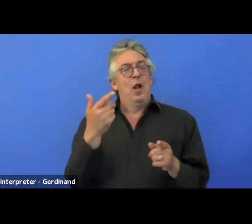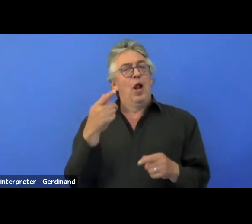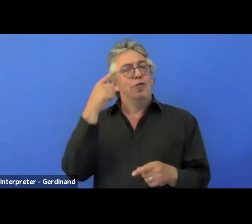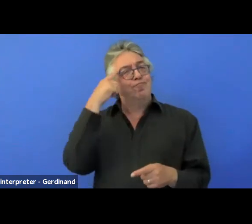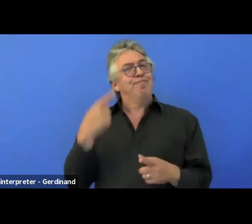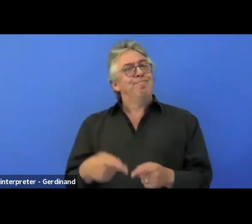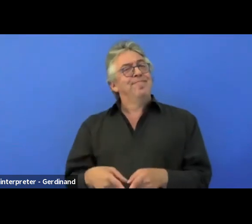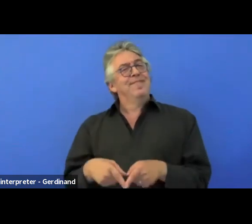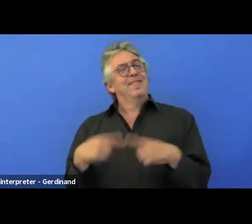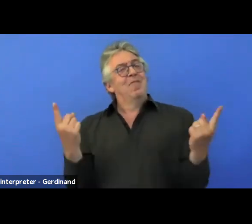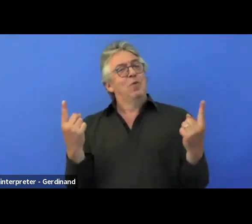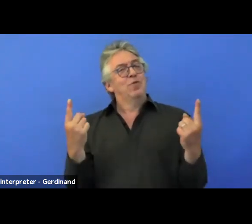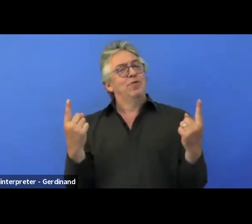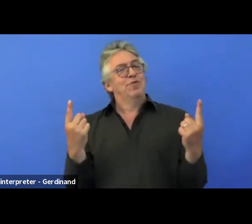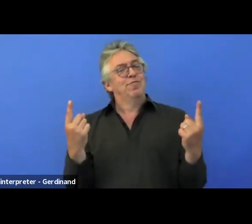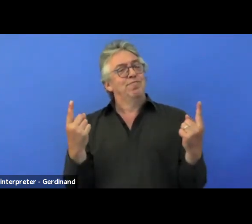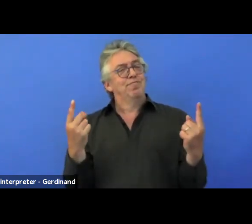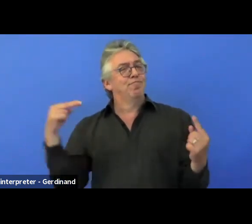There is a lot of discussions about innovation